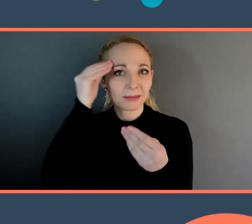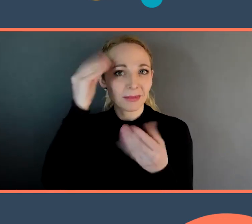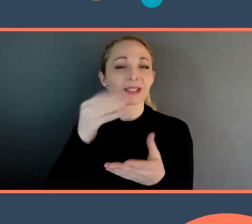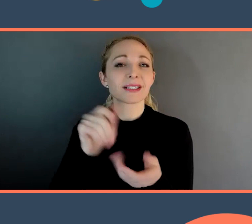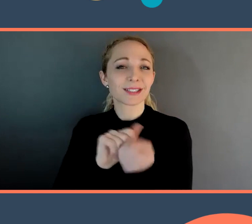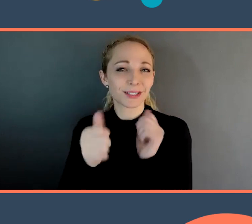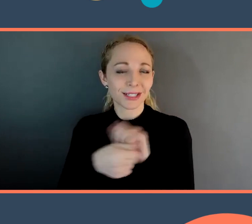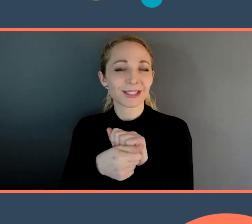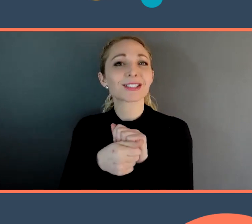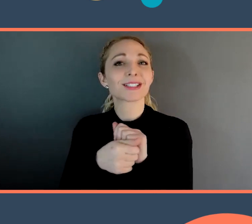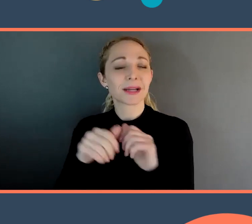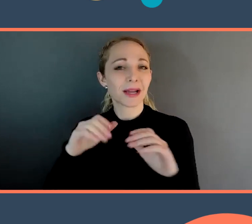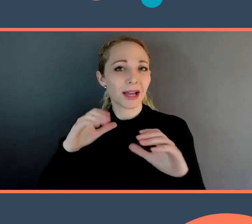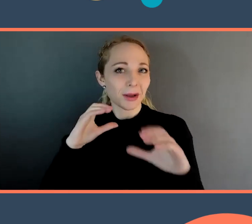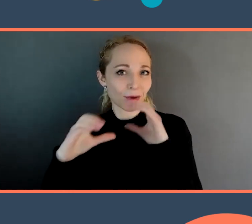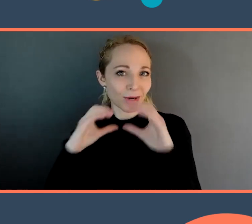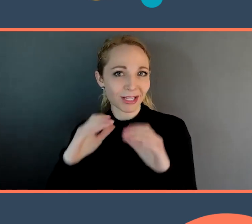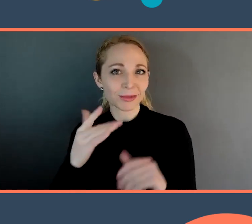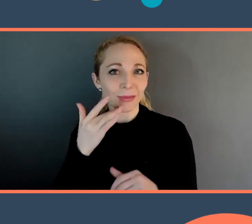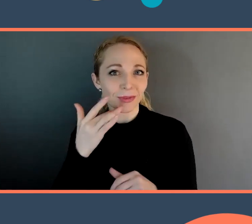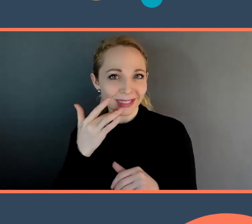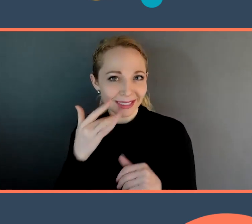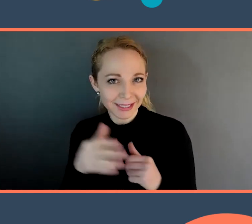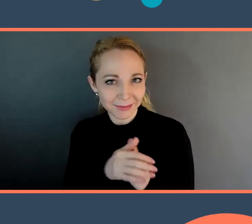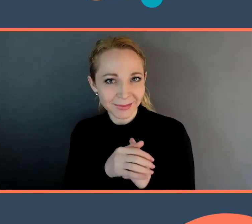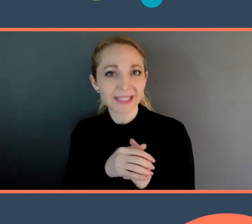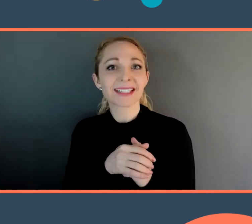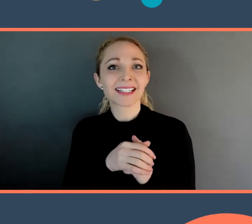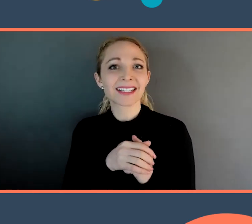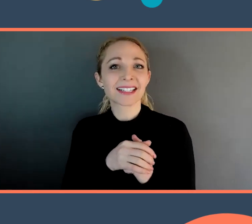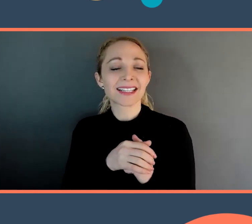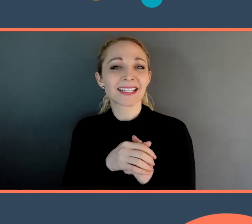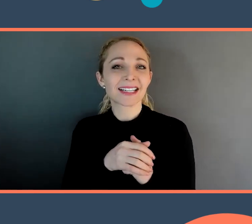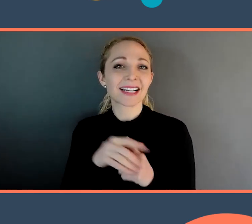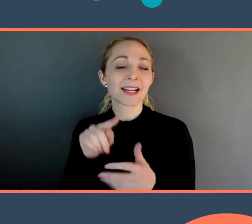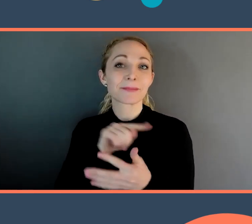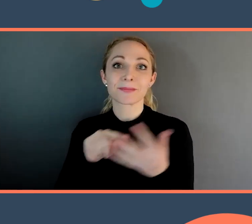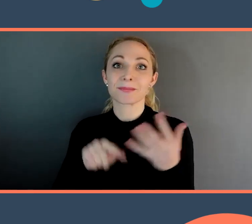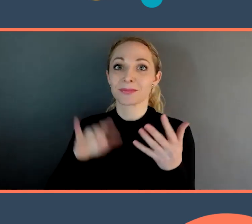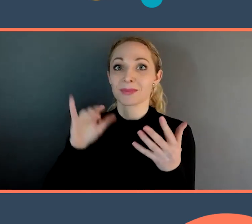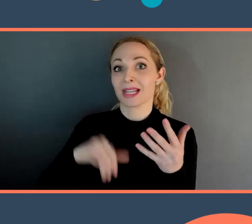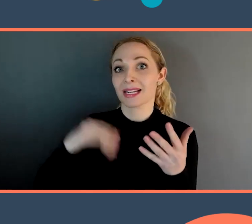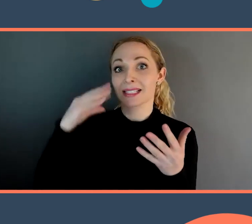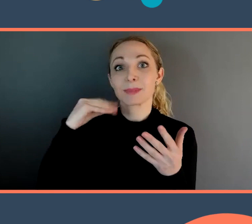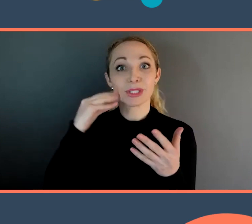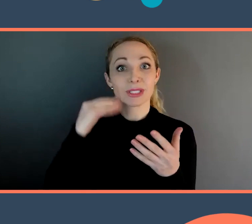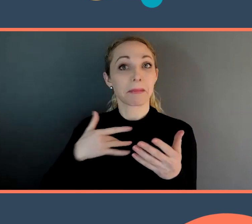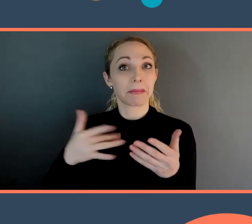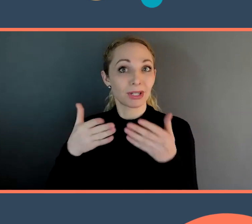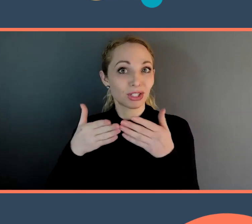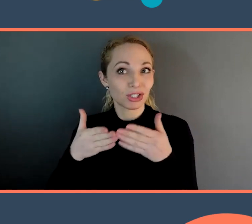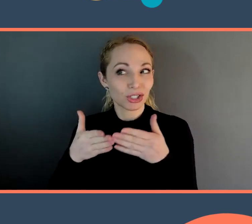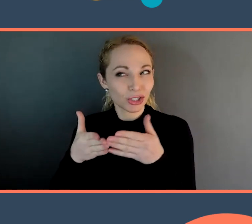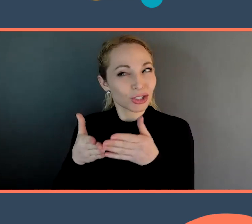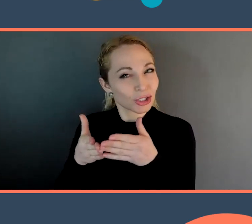INFORMATION AND CHANGE COMMUNICATION PREFERENCES. THE EXPERIENCE GENERALLY GETS MORE PERSONALIZED TO YOU